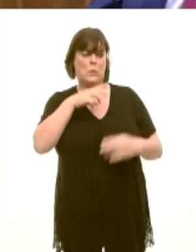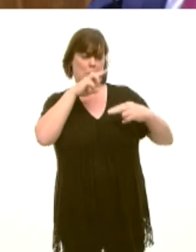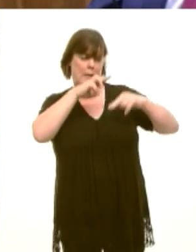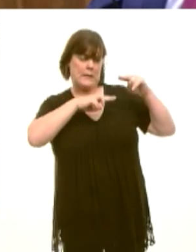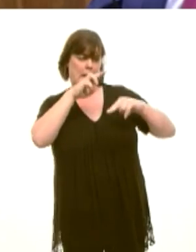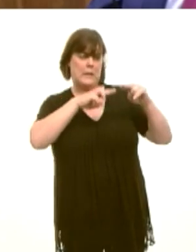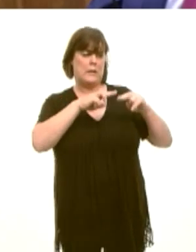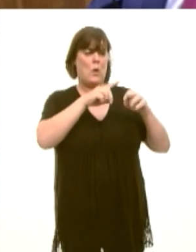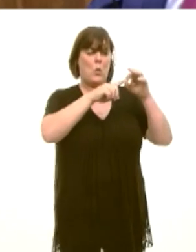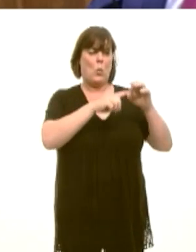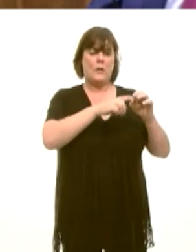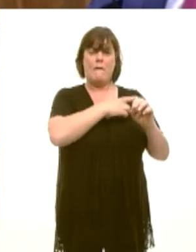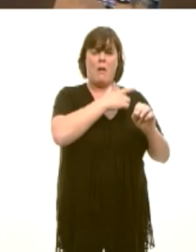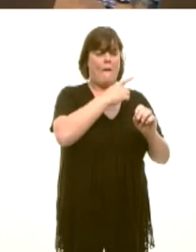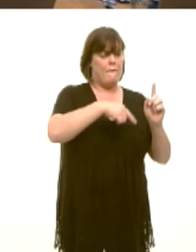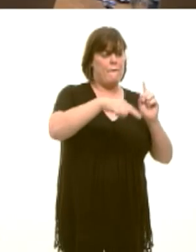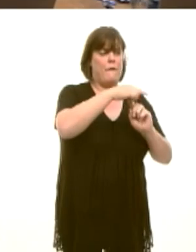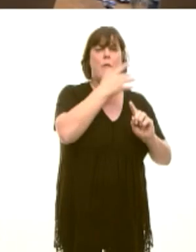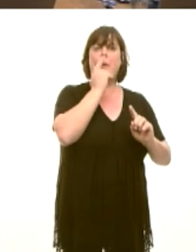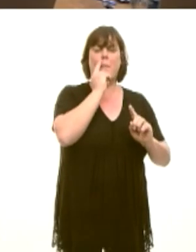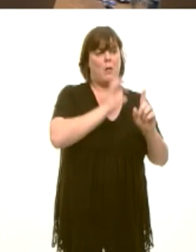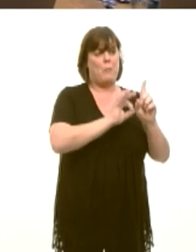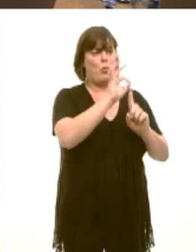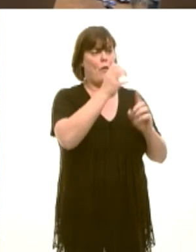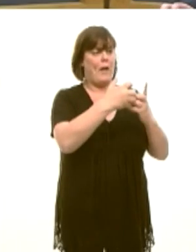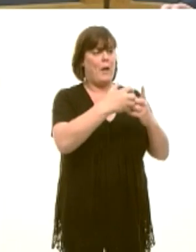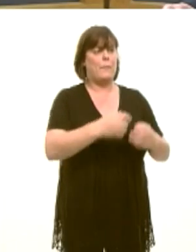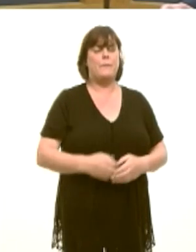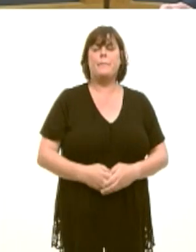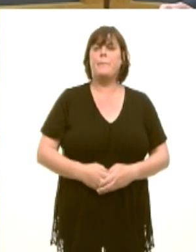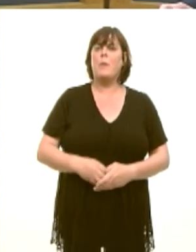for people in deprived communities. Bethan Jenkins: 4. Will the First Minister